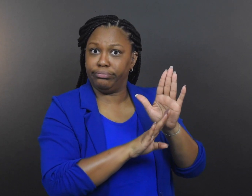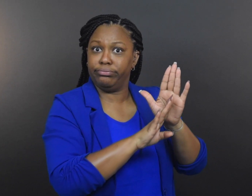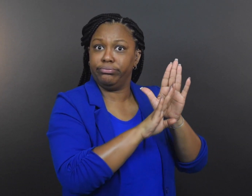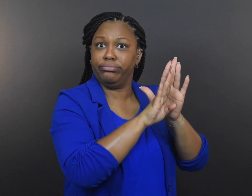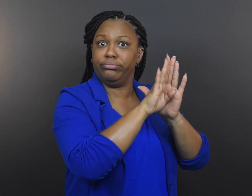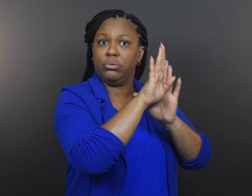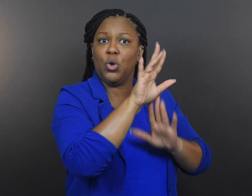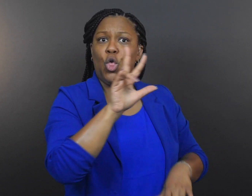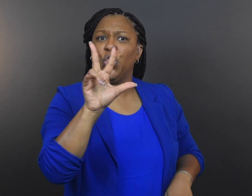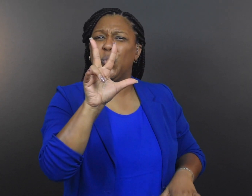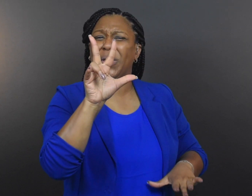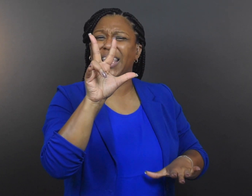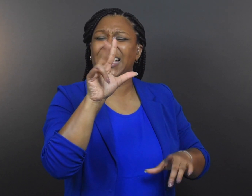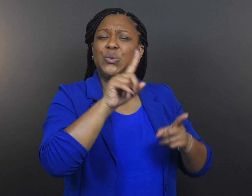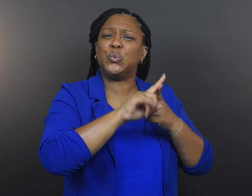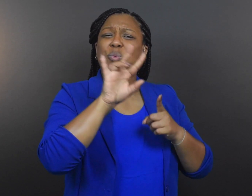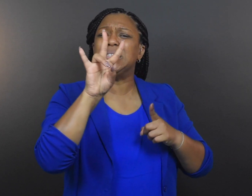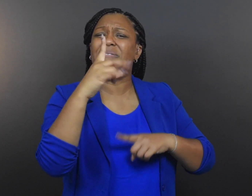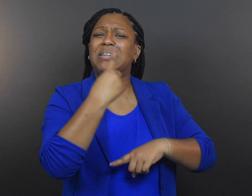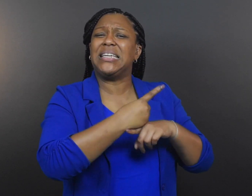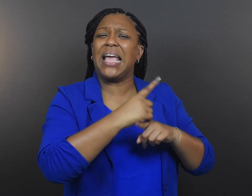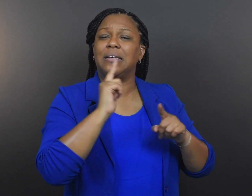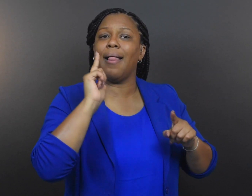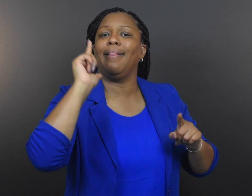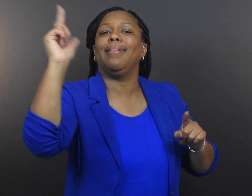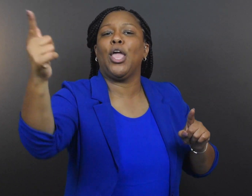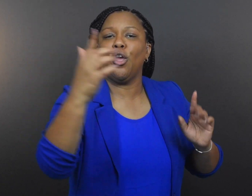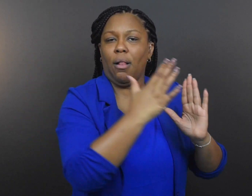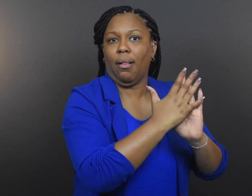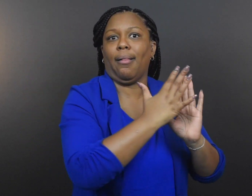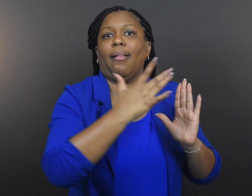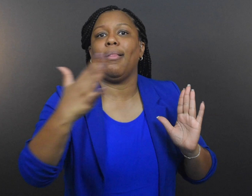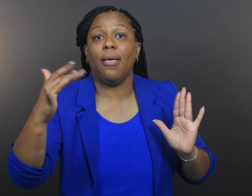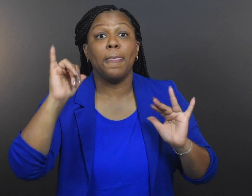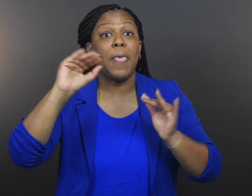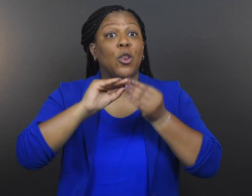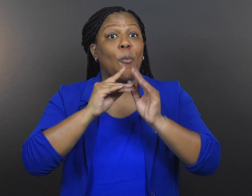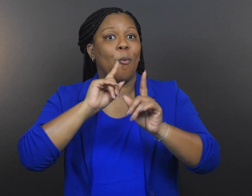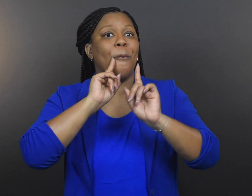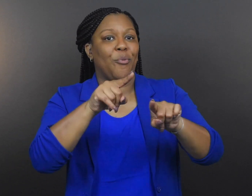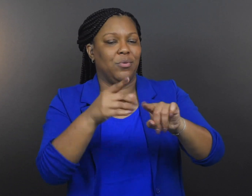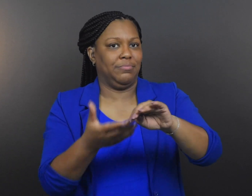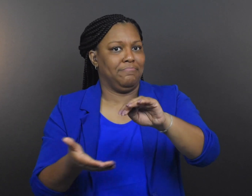3 to 7 days later, the number of reported cases go up.”